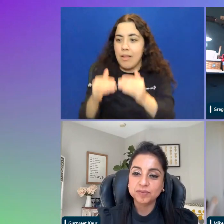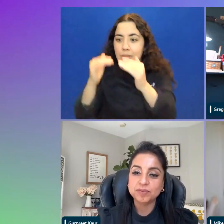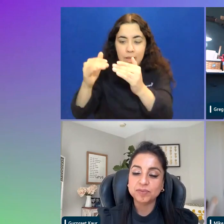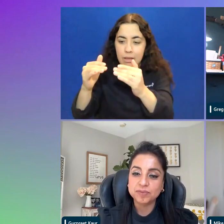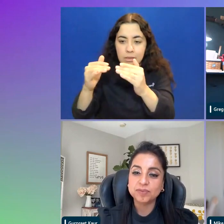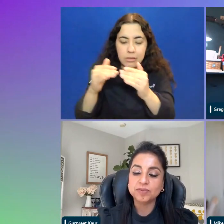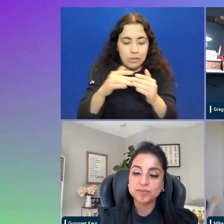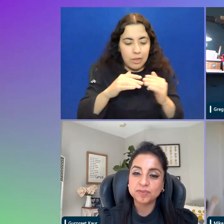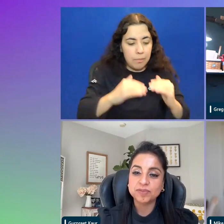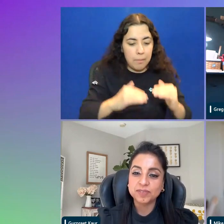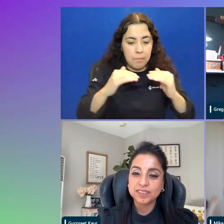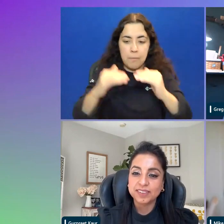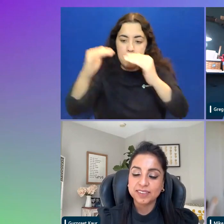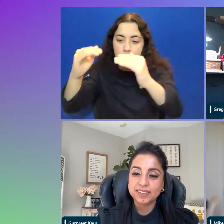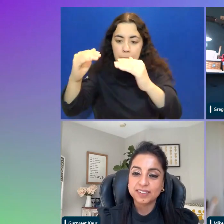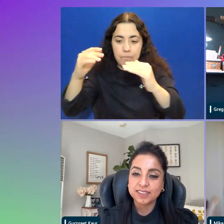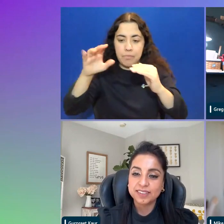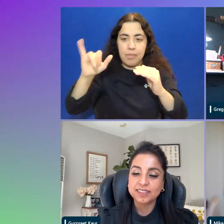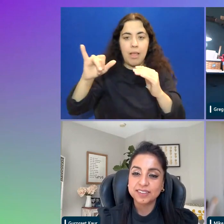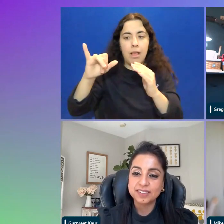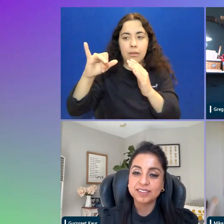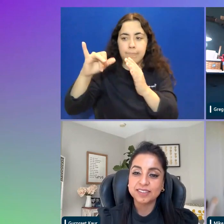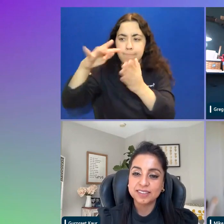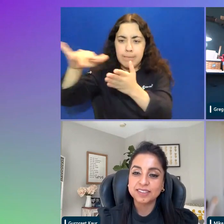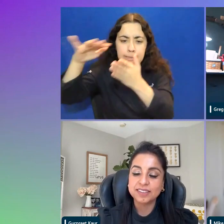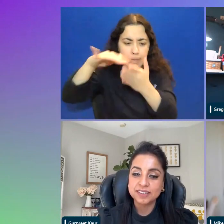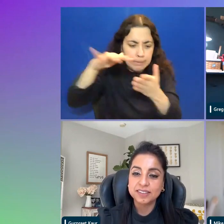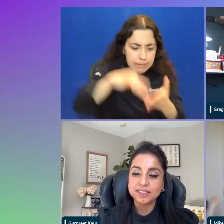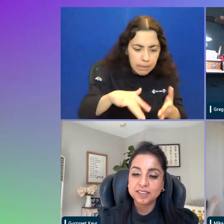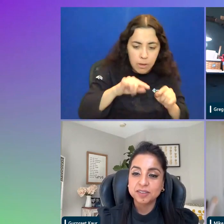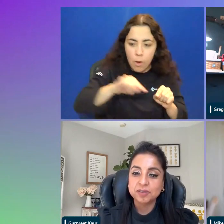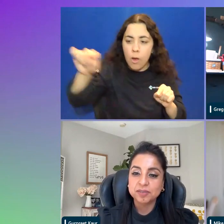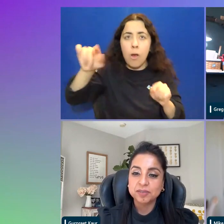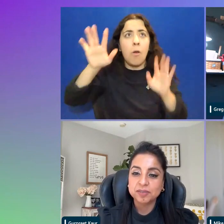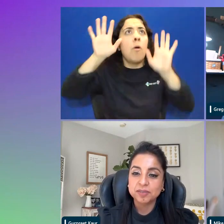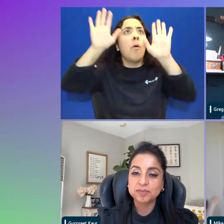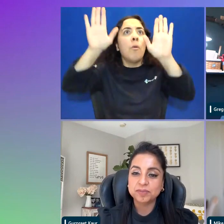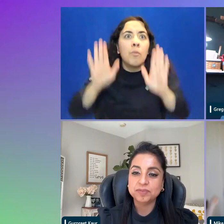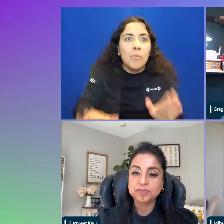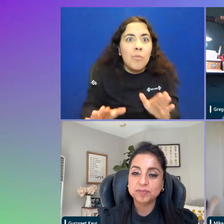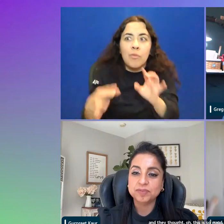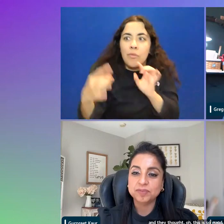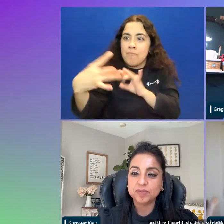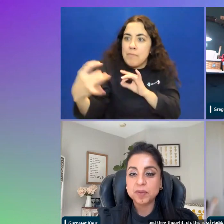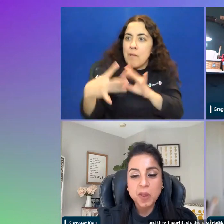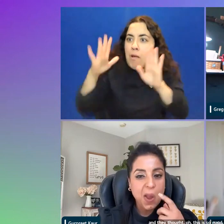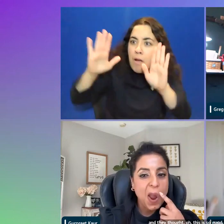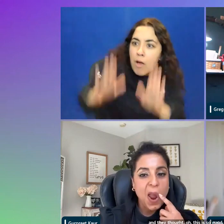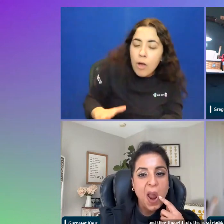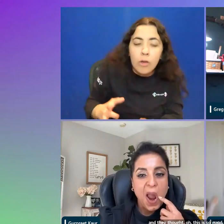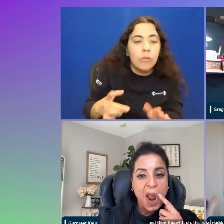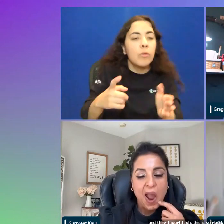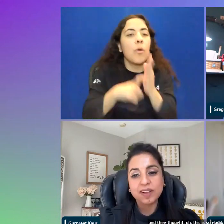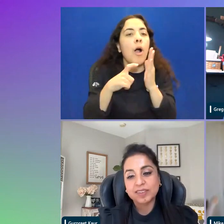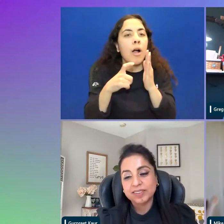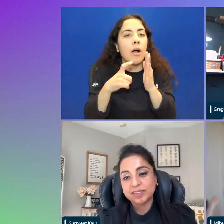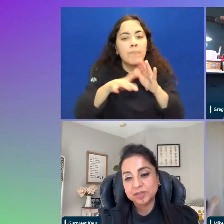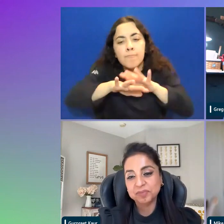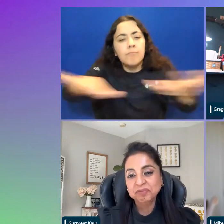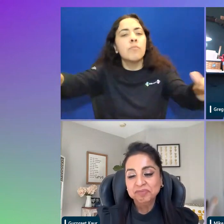had all this stuff and we thought, oh, this is so good. We got such great feedback, let's make it mandatory. And so we went and we arranged, we got leadership like, okay, let's